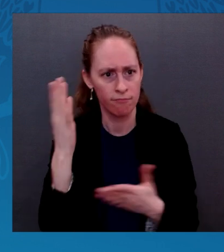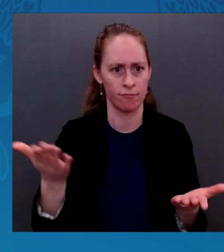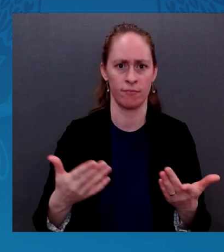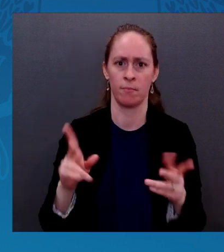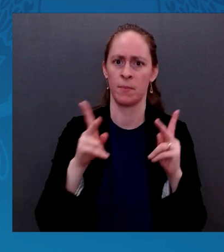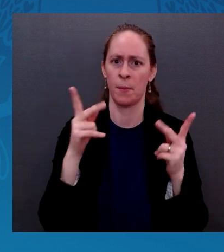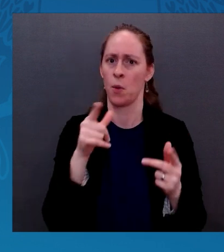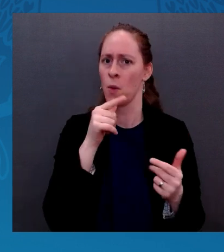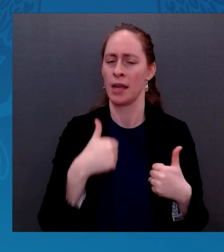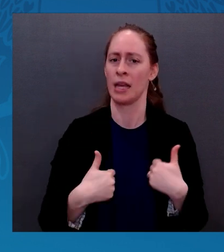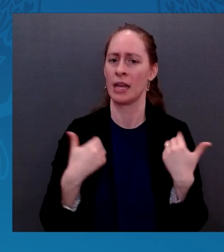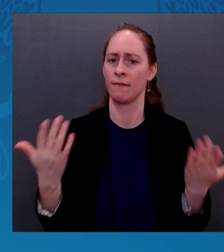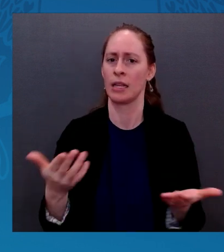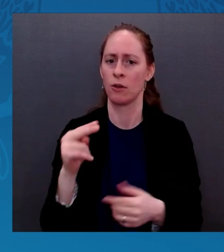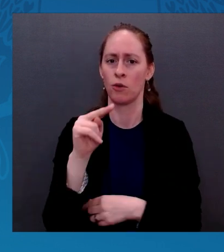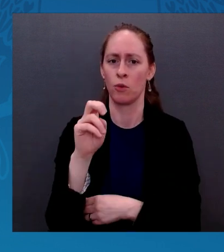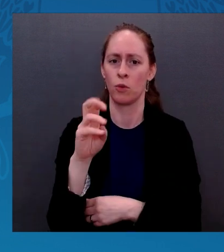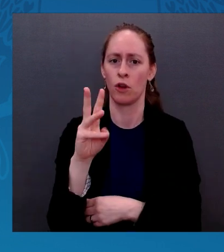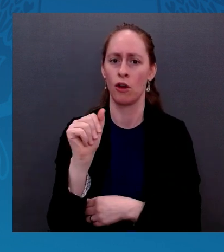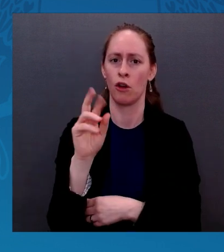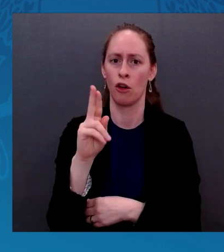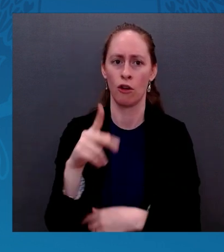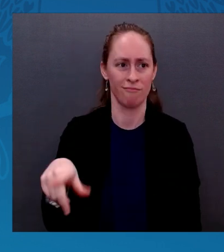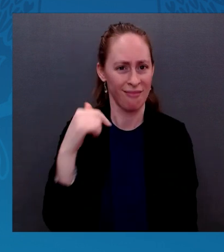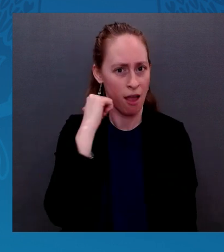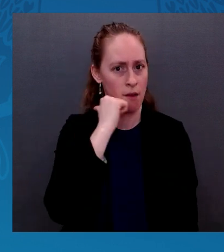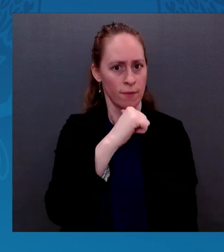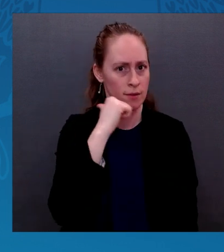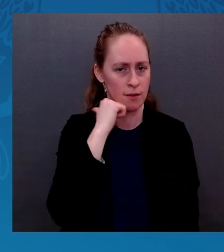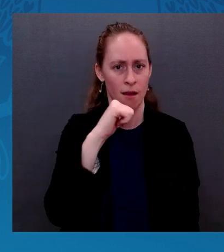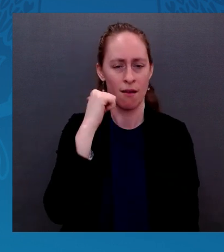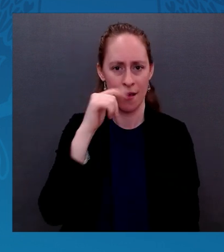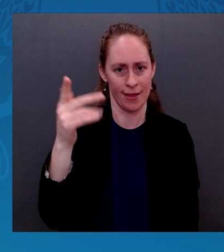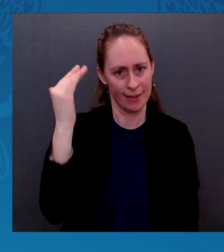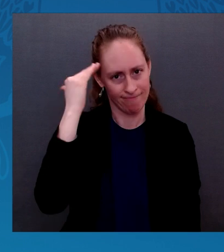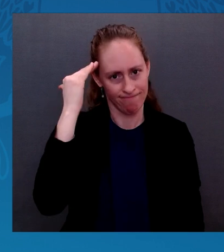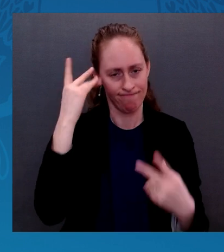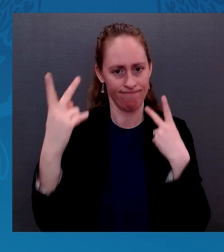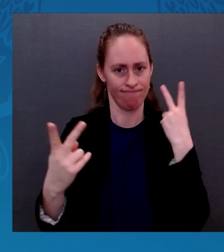every lead service line that there is. So thank you all of you for participating today